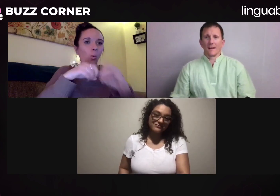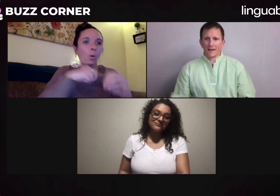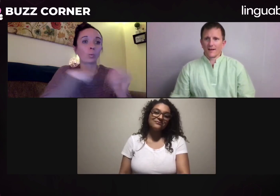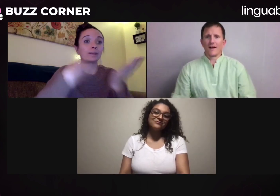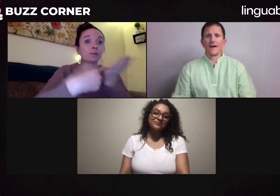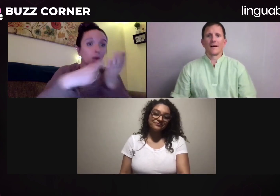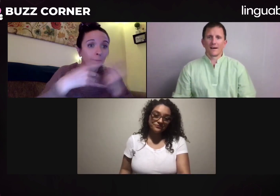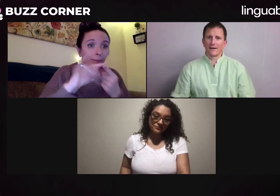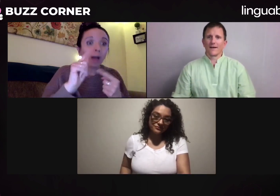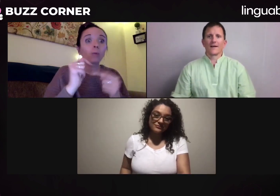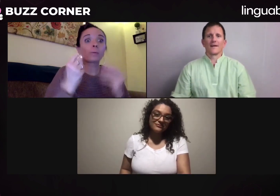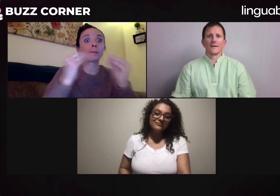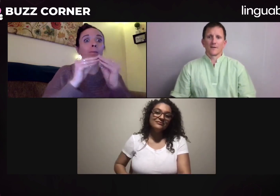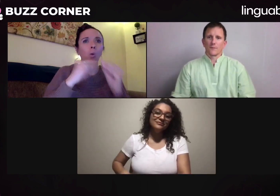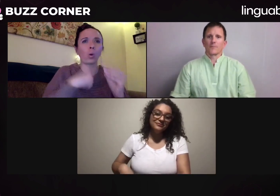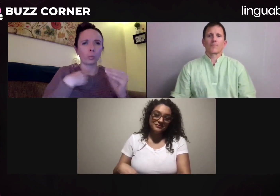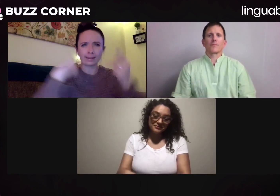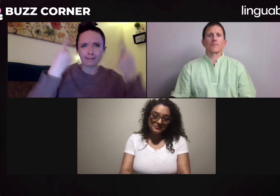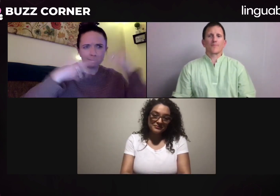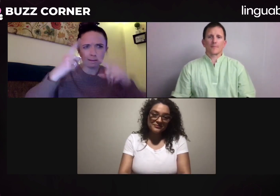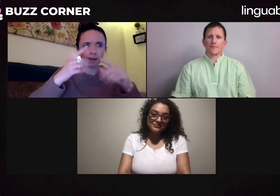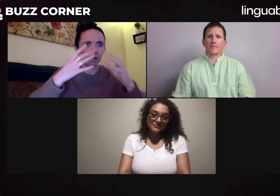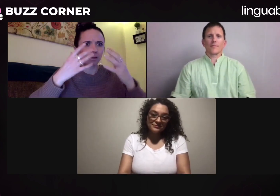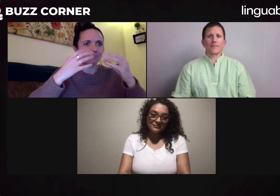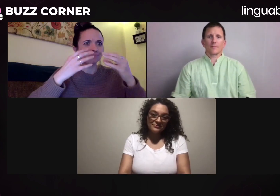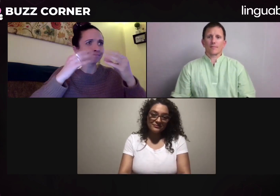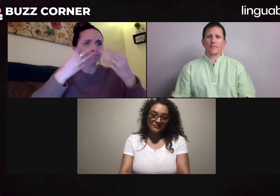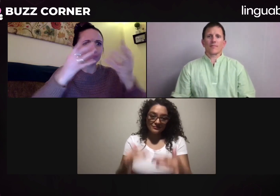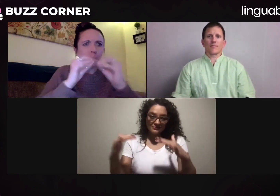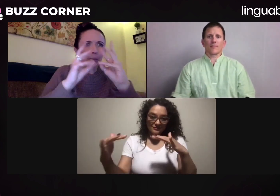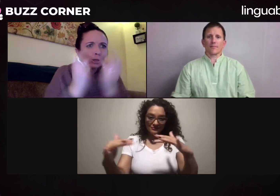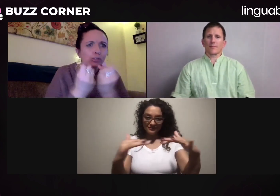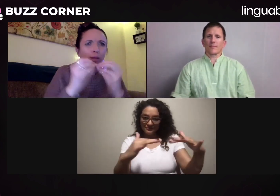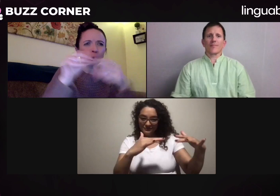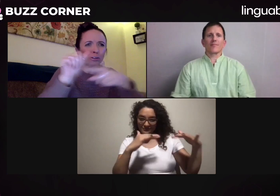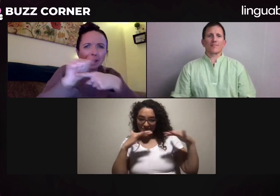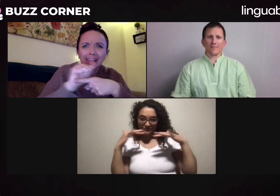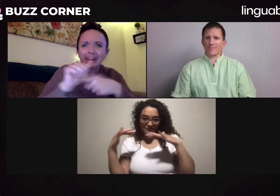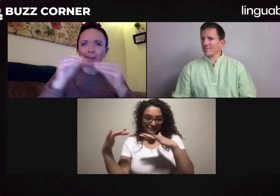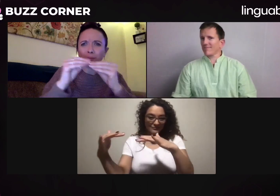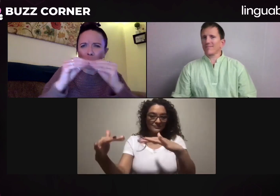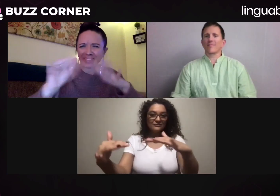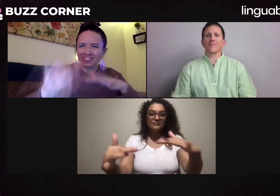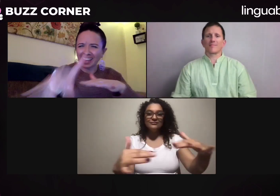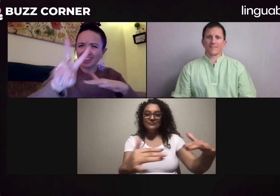The more we talk about it, the more we work through it together have workshops, trainings and discussions,